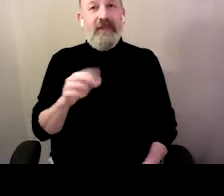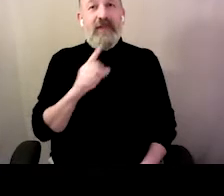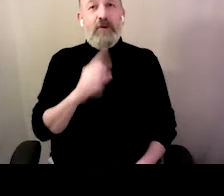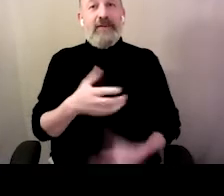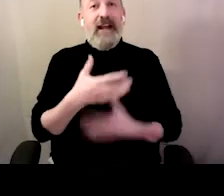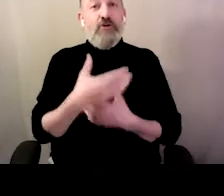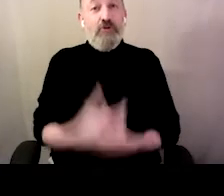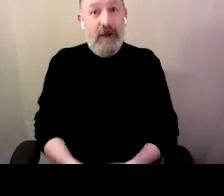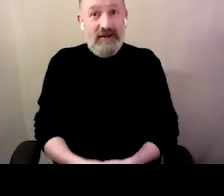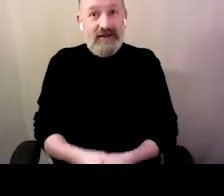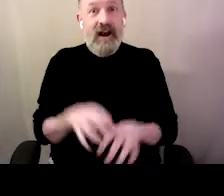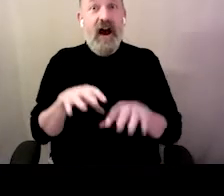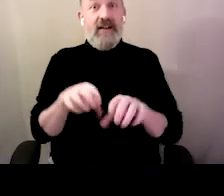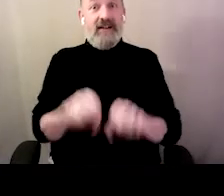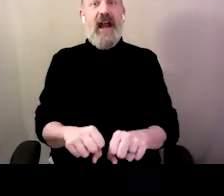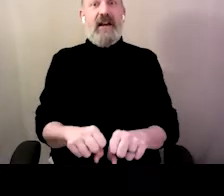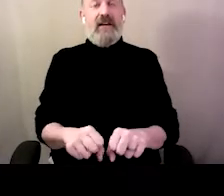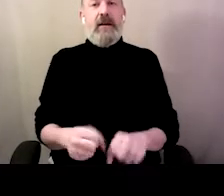where someone is breaking trust whether